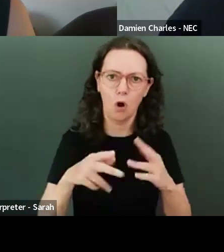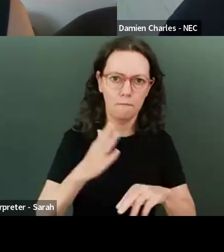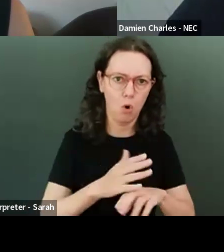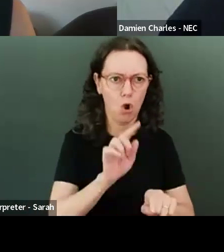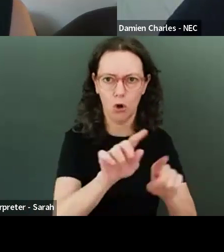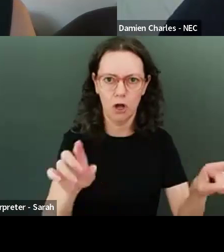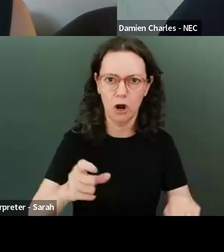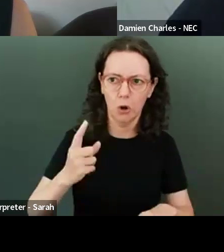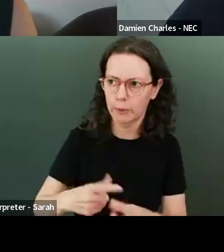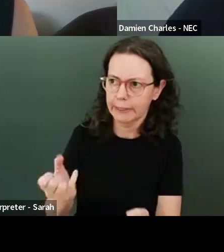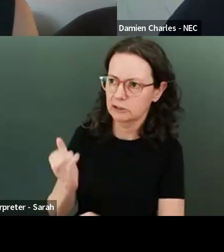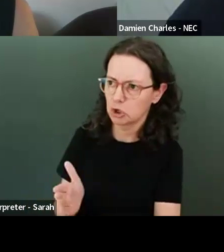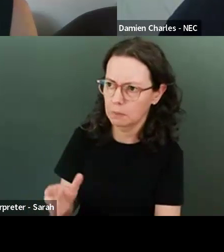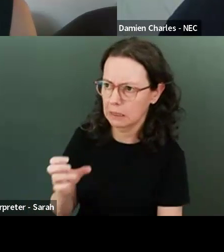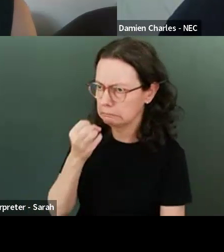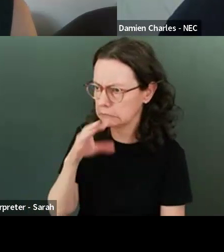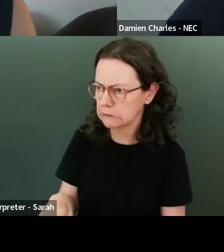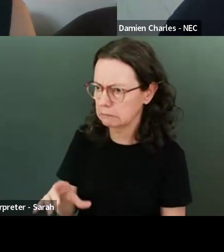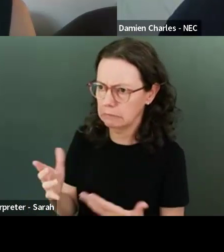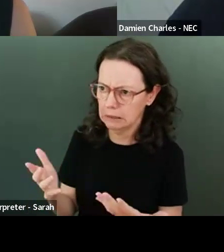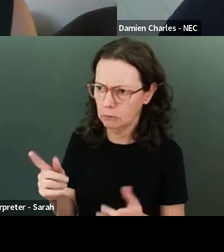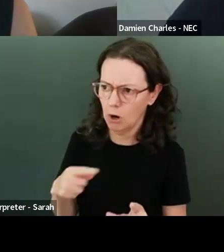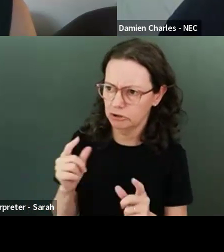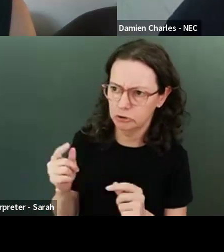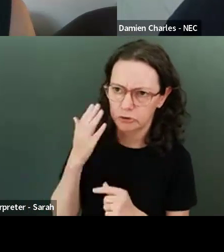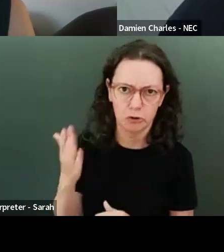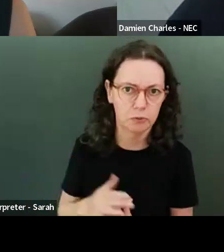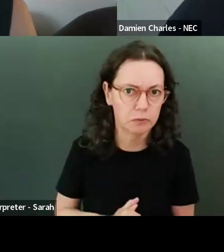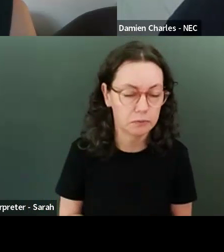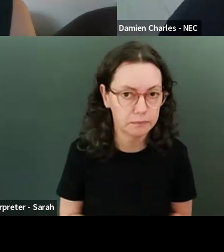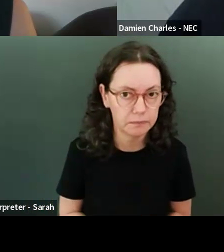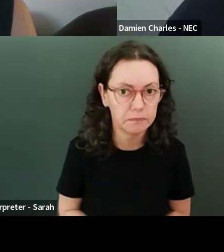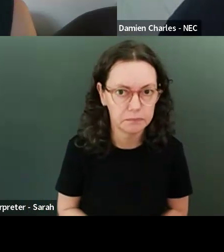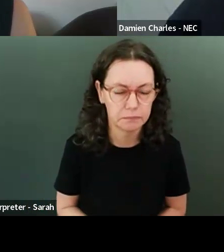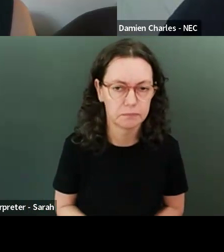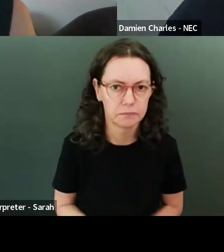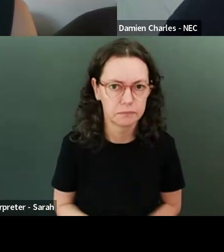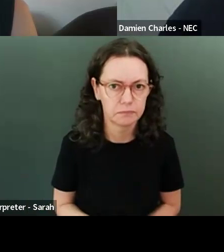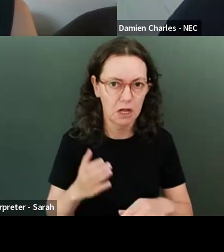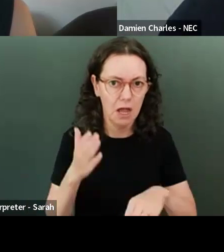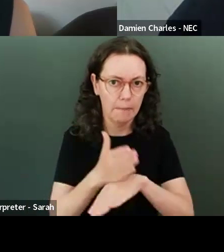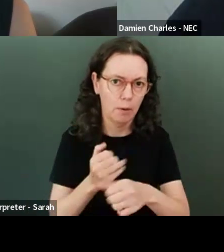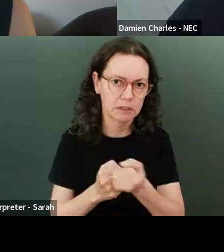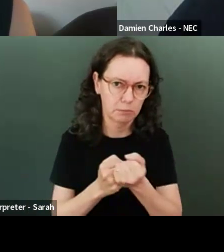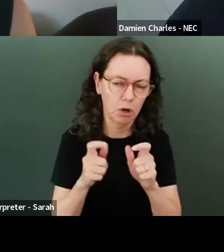into employment. Yeah so good quality access to good quality employment